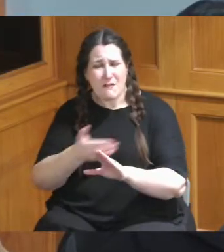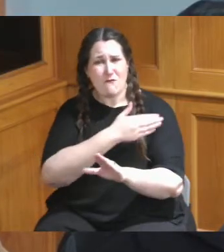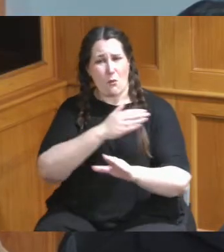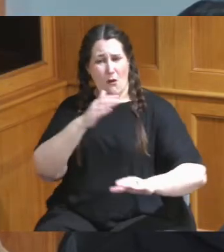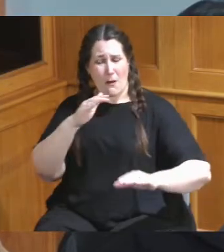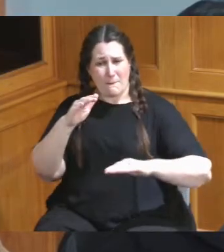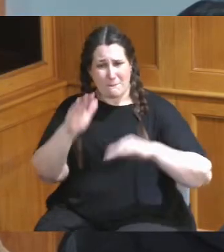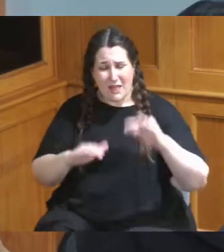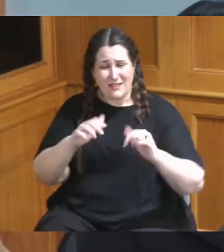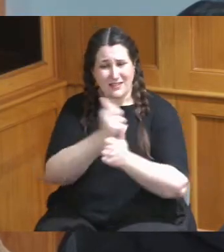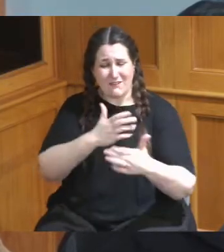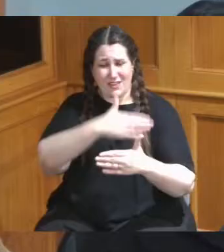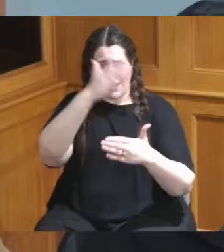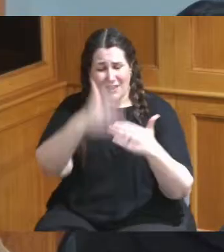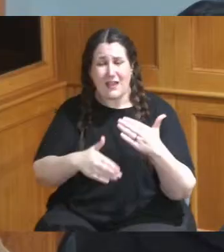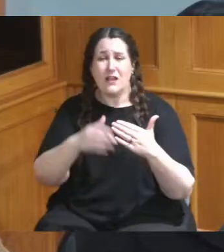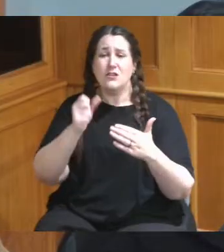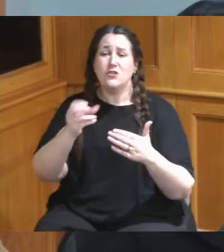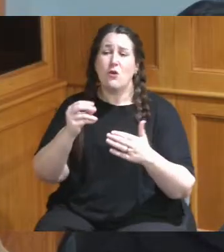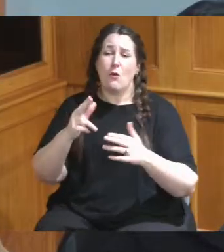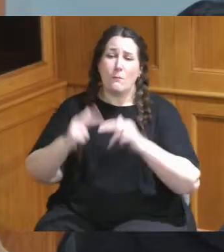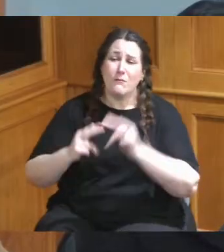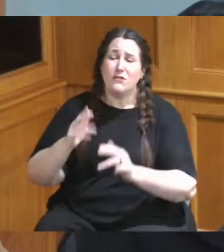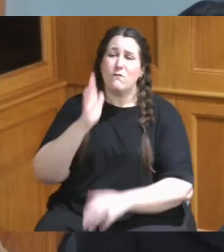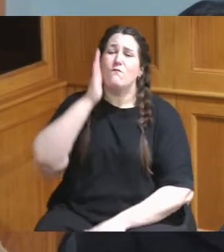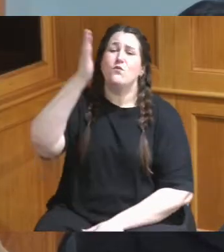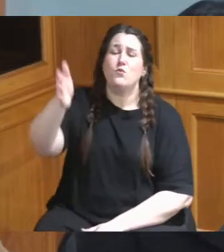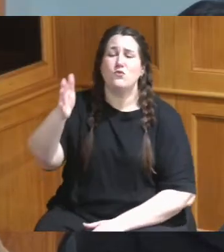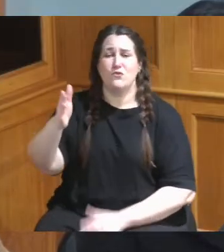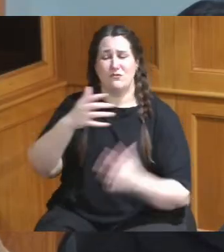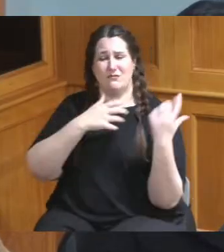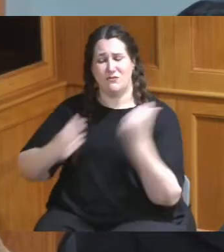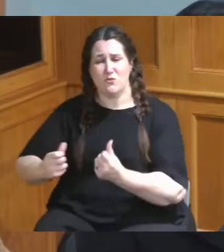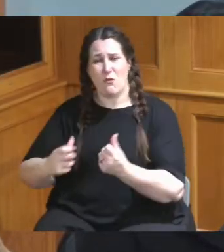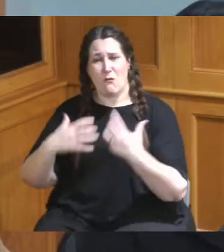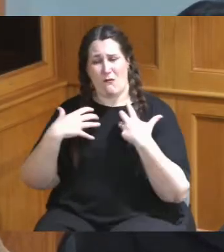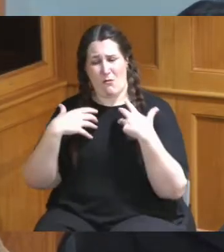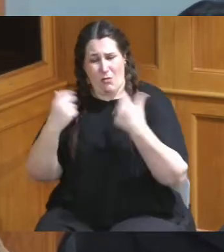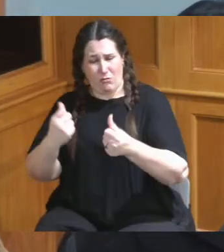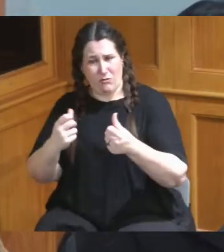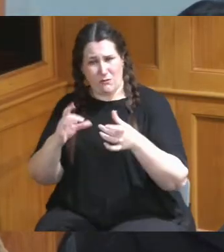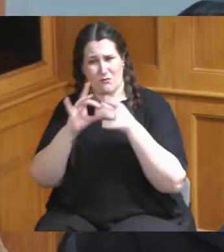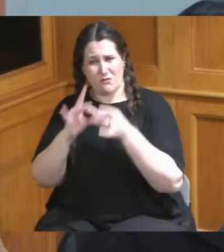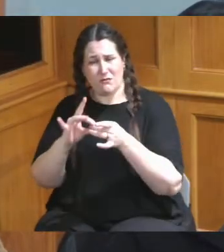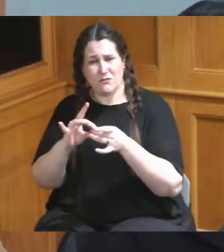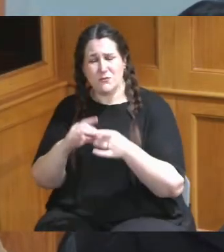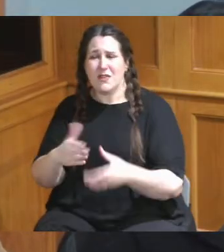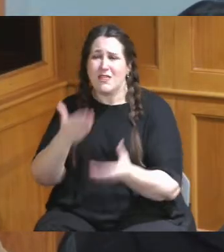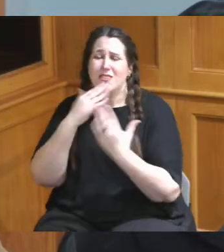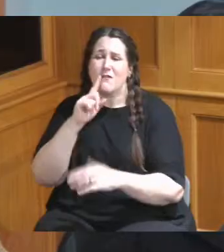safer futures for families across Hamilton County. Thank you for your time, your leadership, and